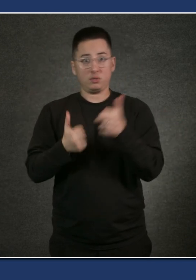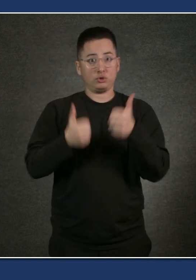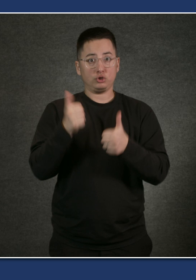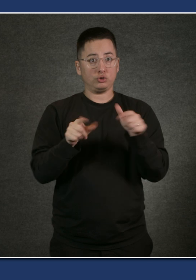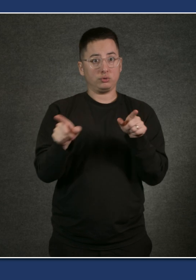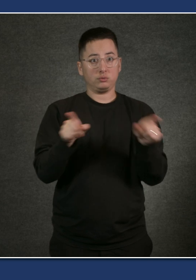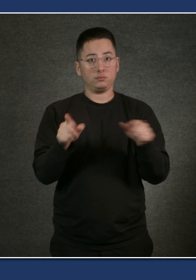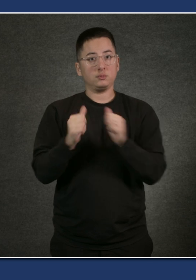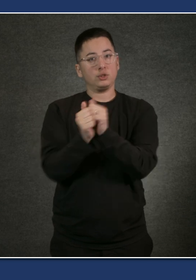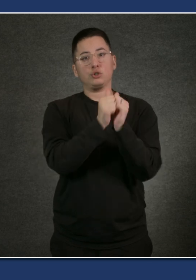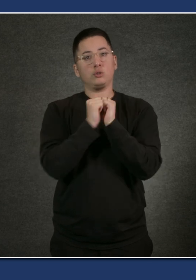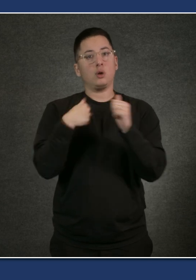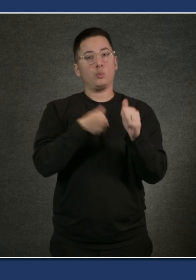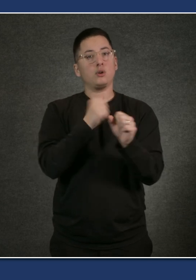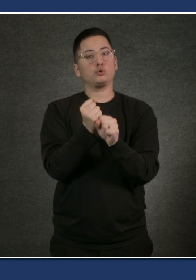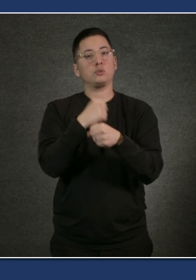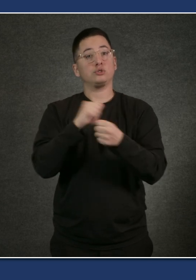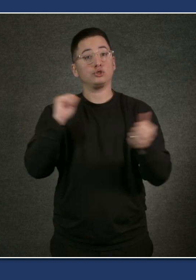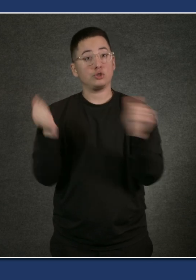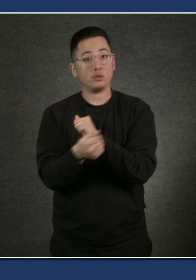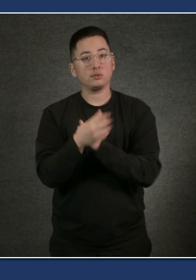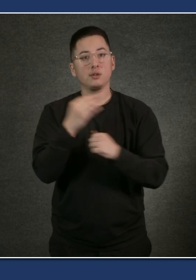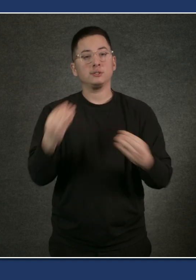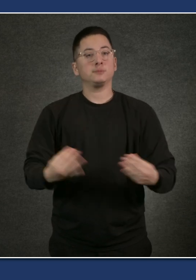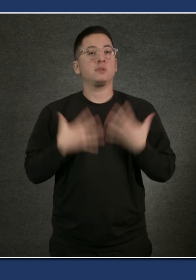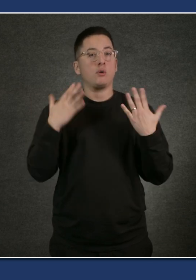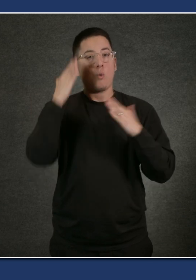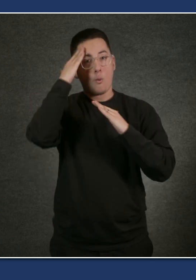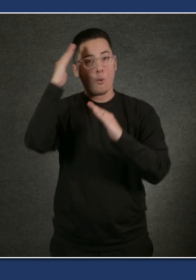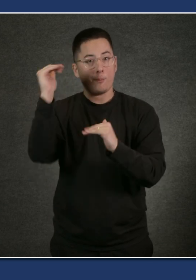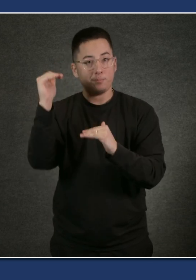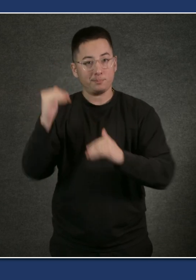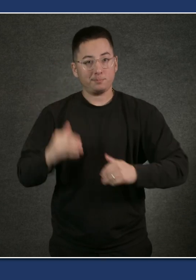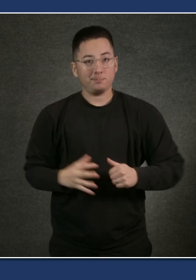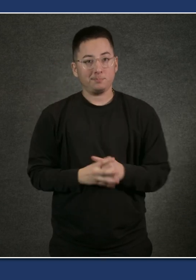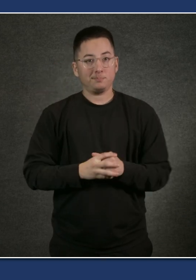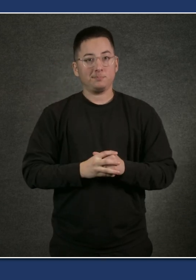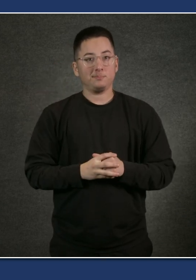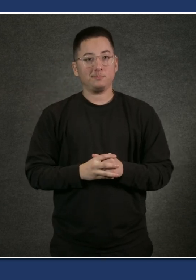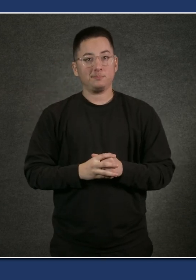Together, we can create change and inspire hope.